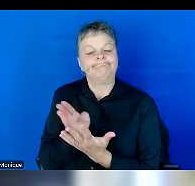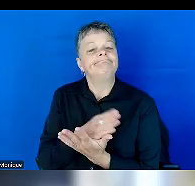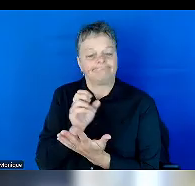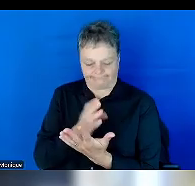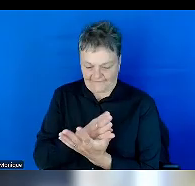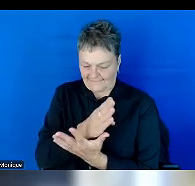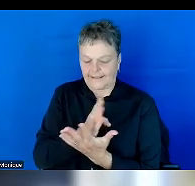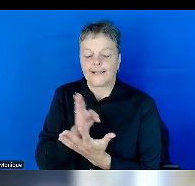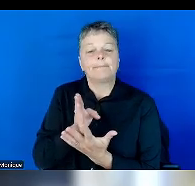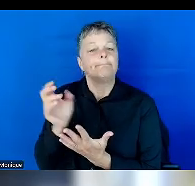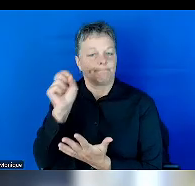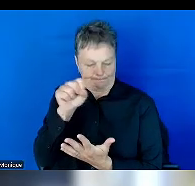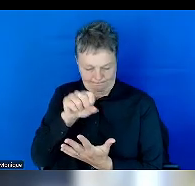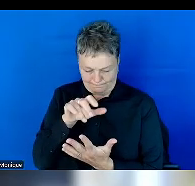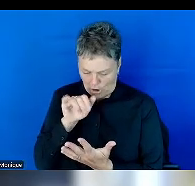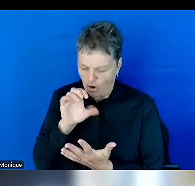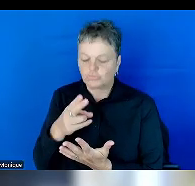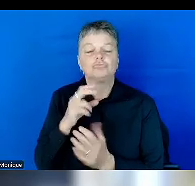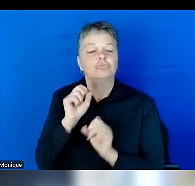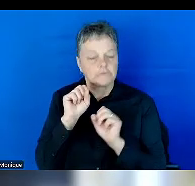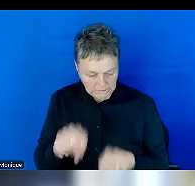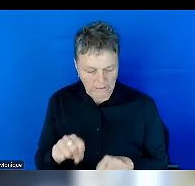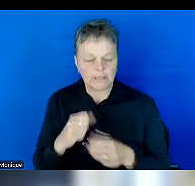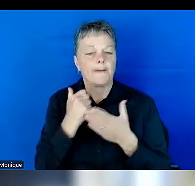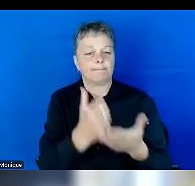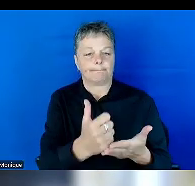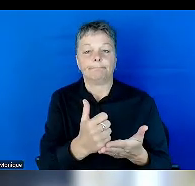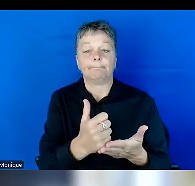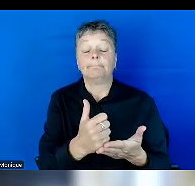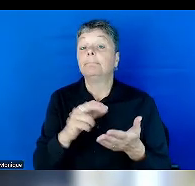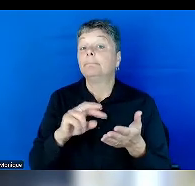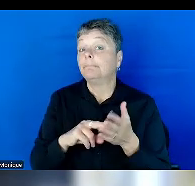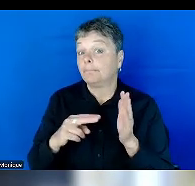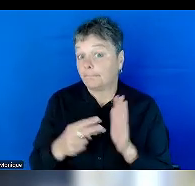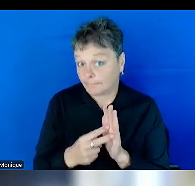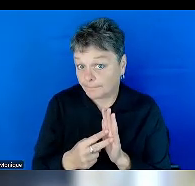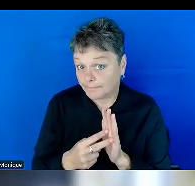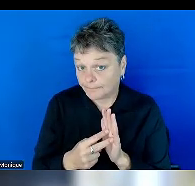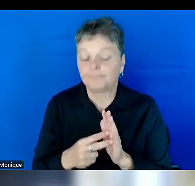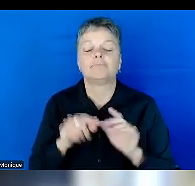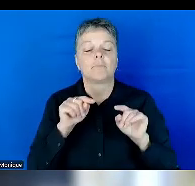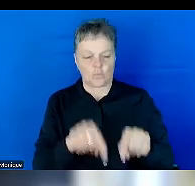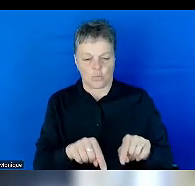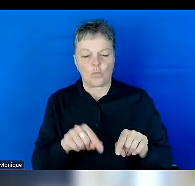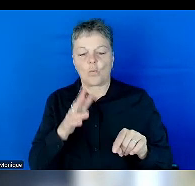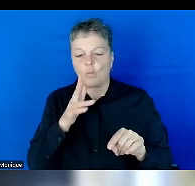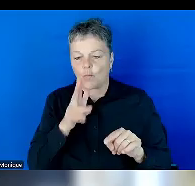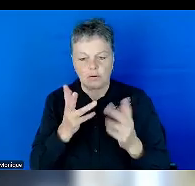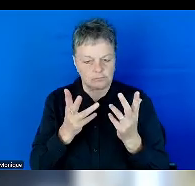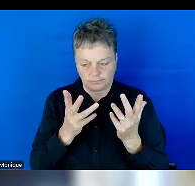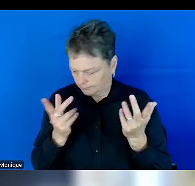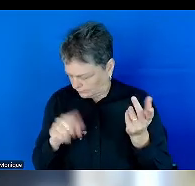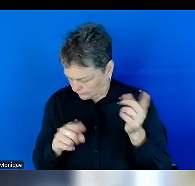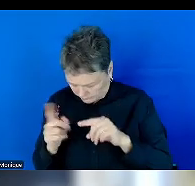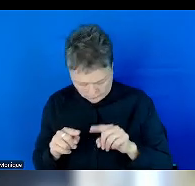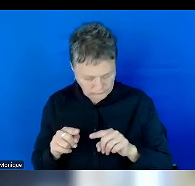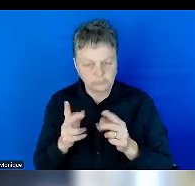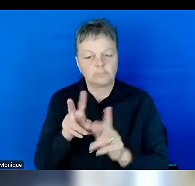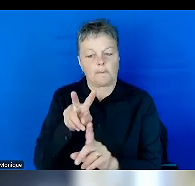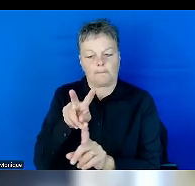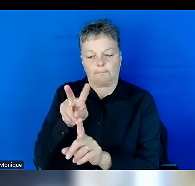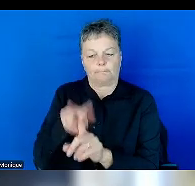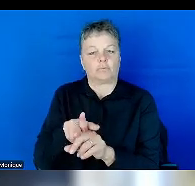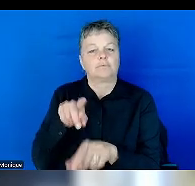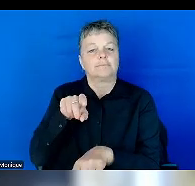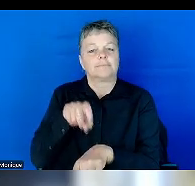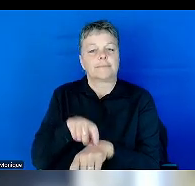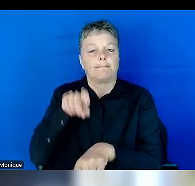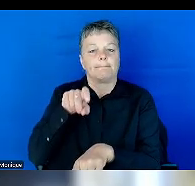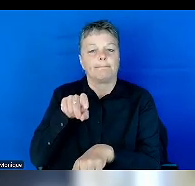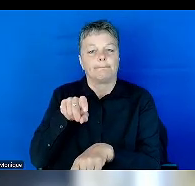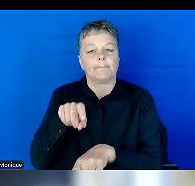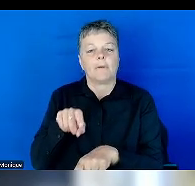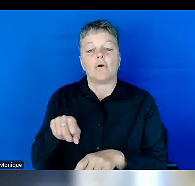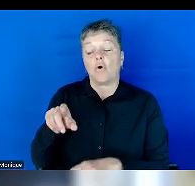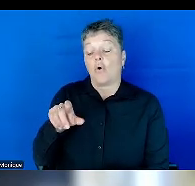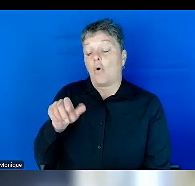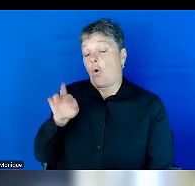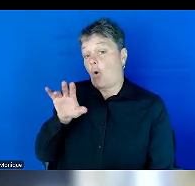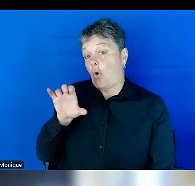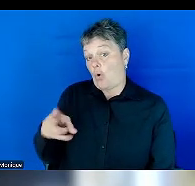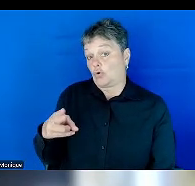will then do is schedule a telephone appointment uh with an ARCH staff lawyer uh usually on another